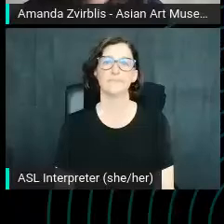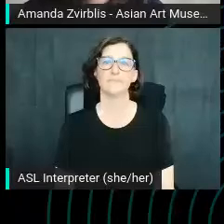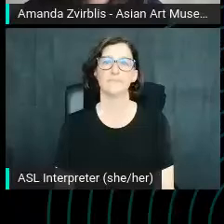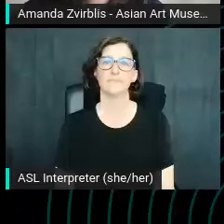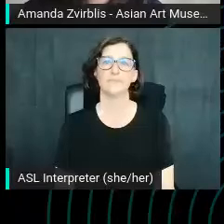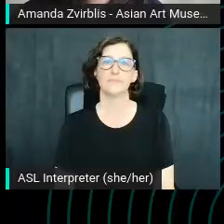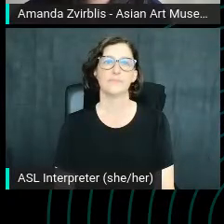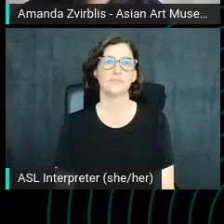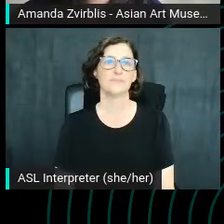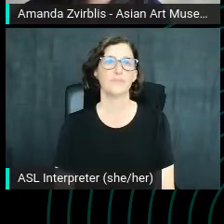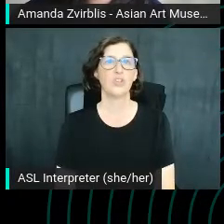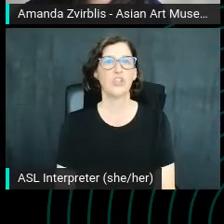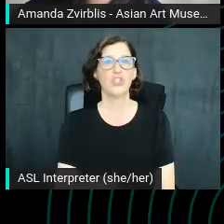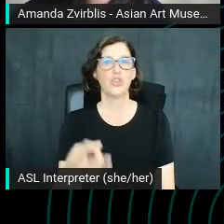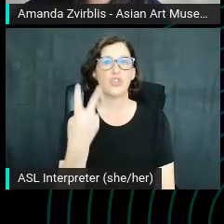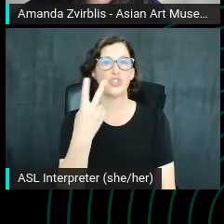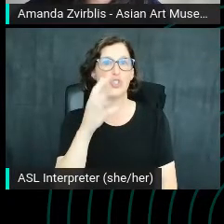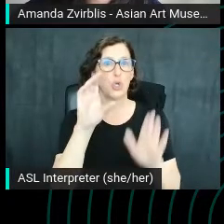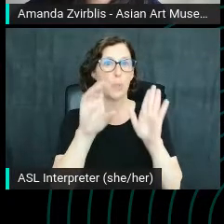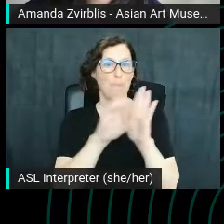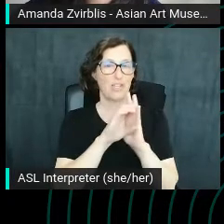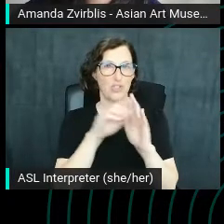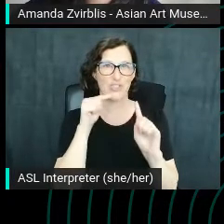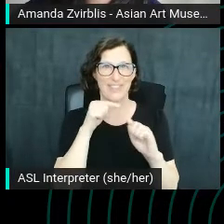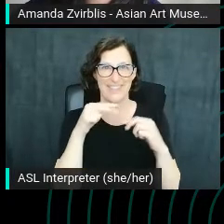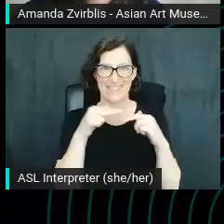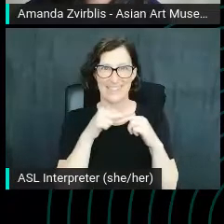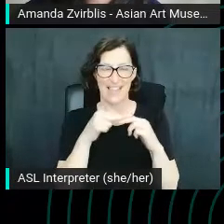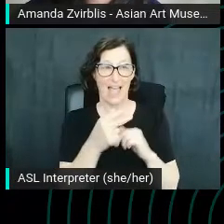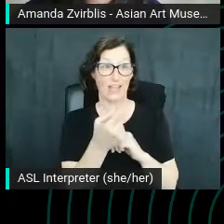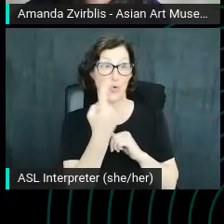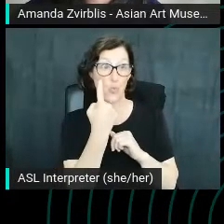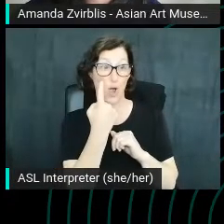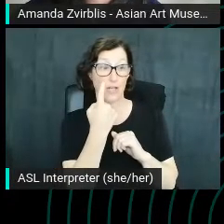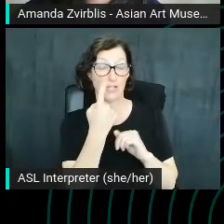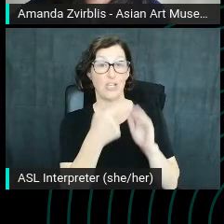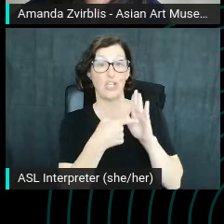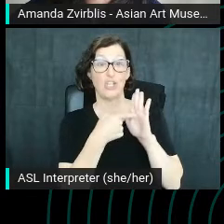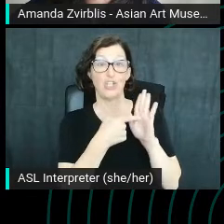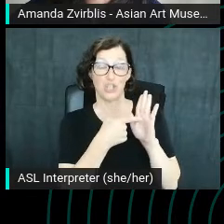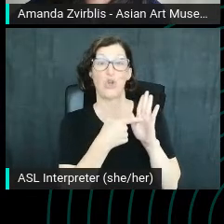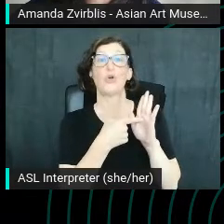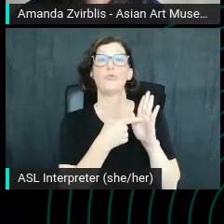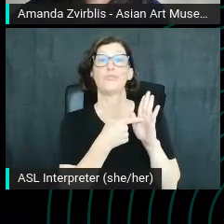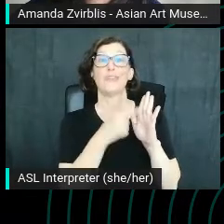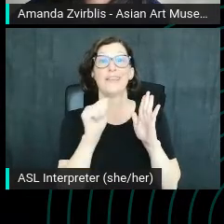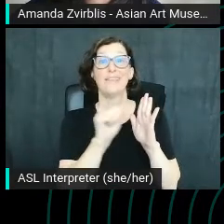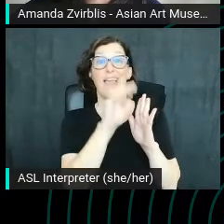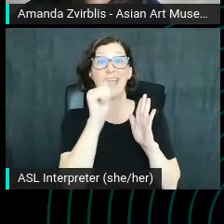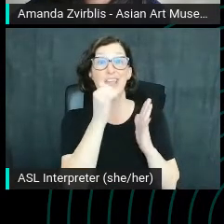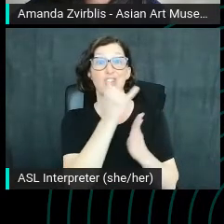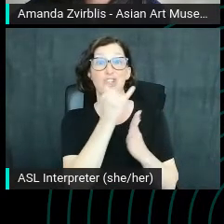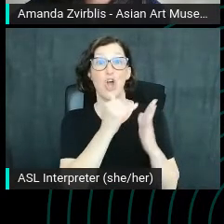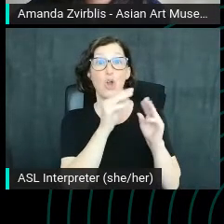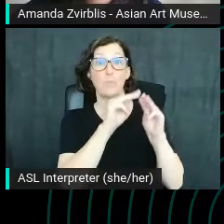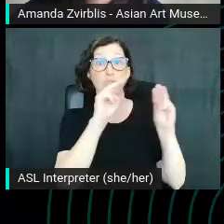So there are two photos featured on this slide, one features the Asian Art Museum's "Museum From Home" webpage,